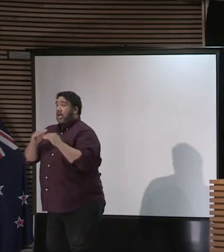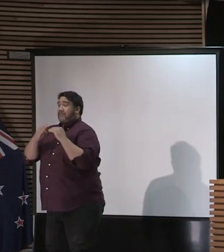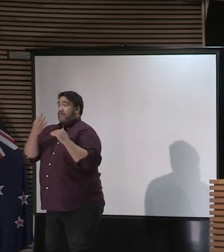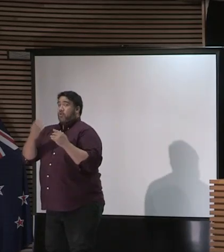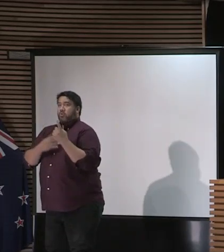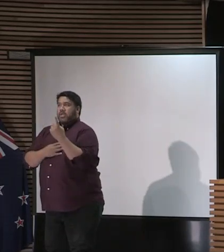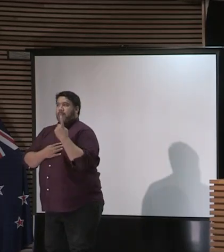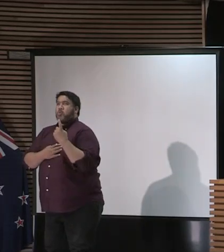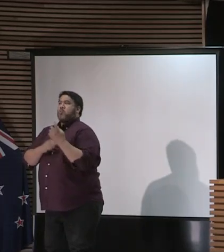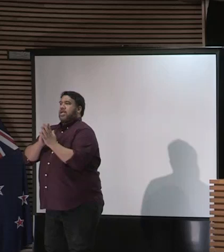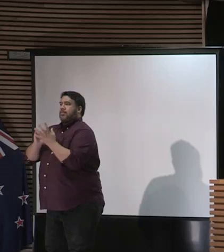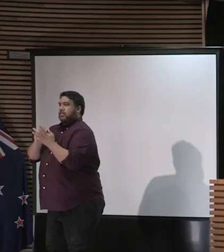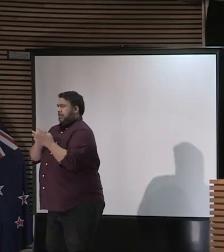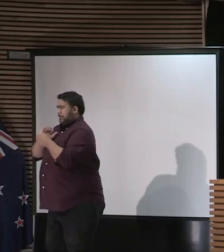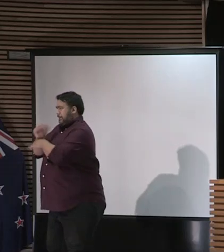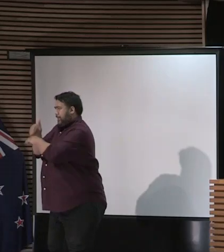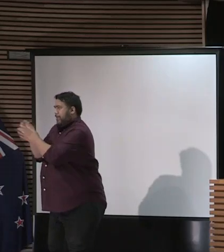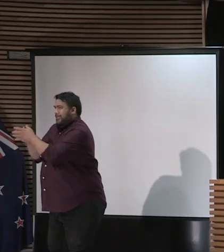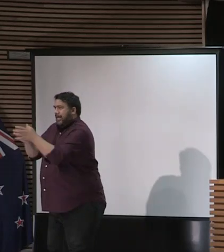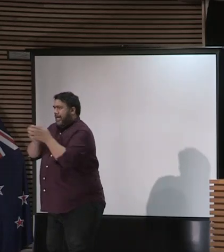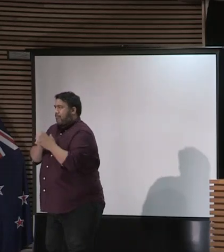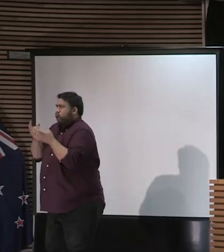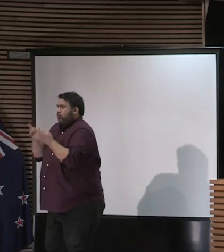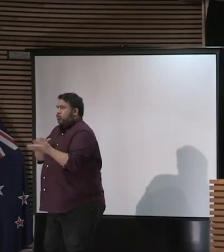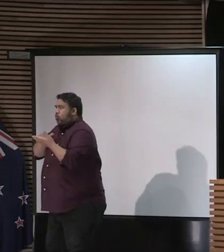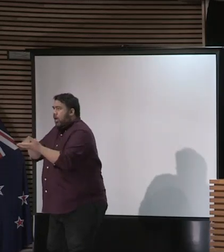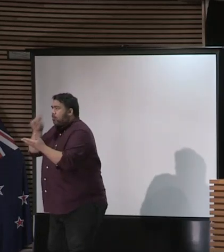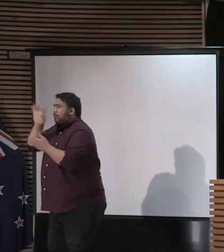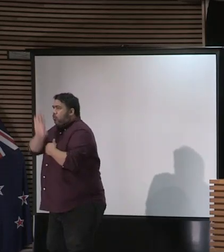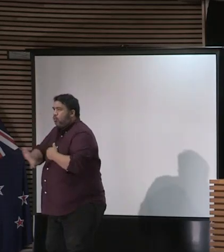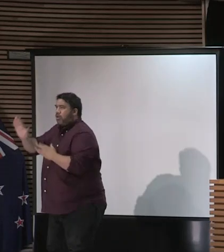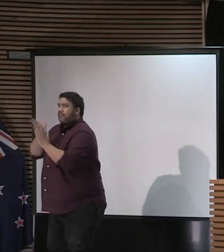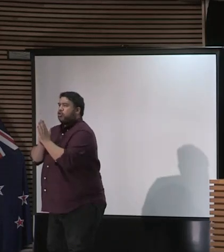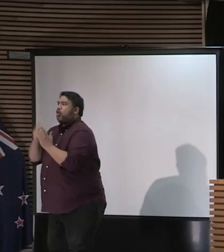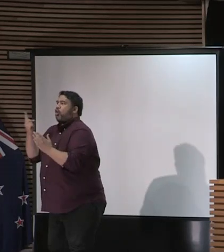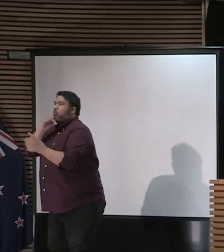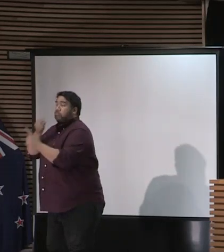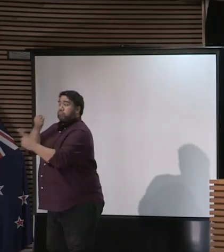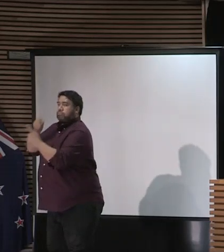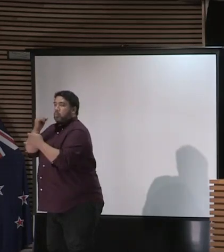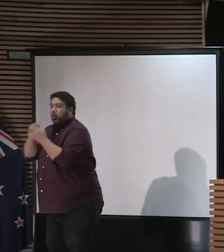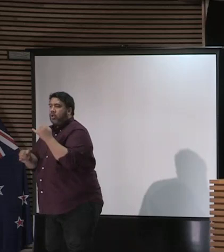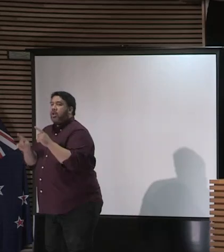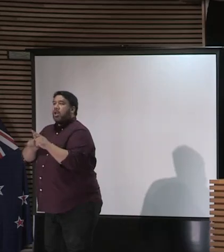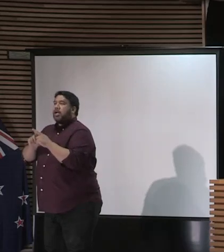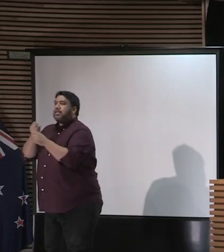Manu in mahi. Before New Zealanders went into Alert Level 4, the government